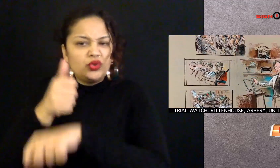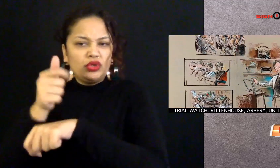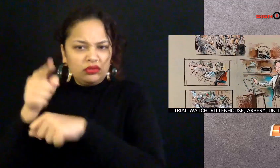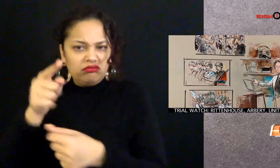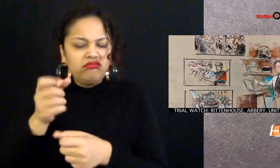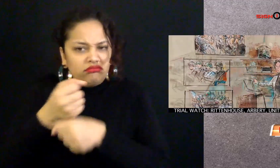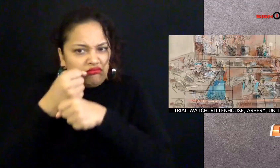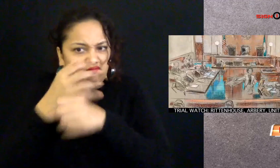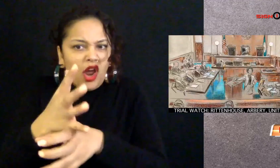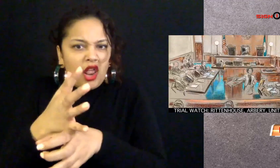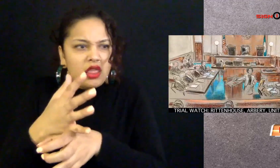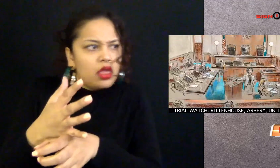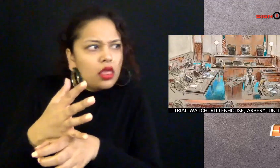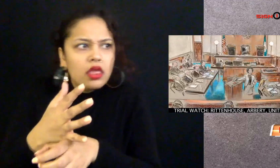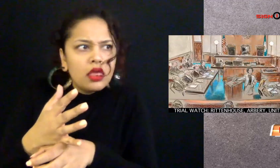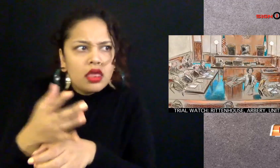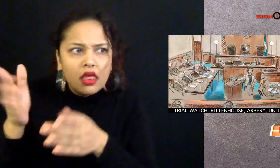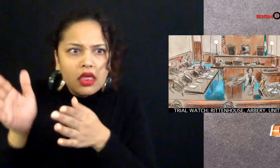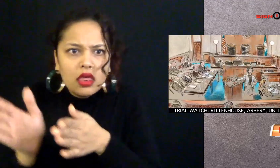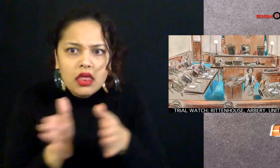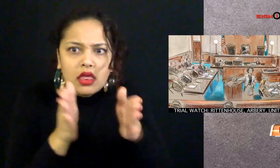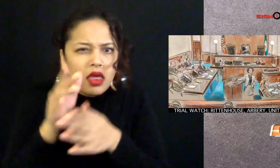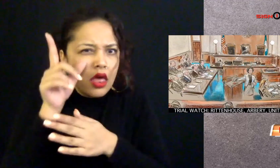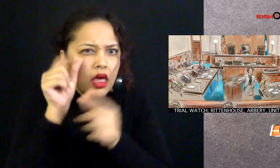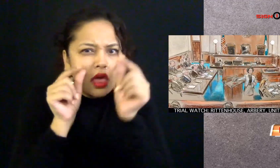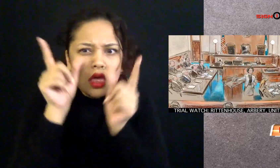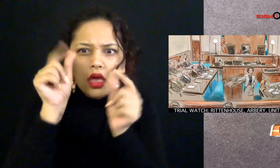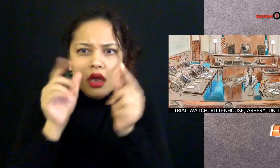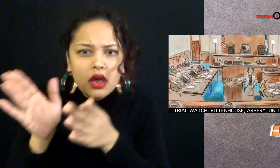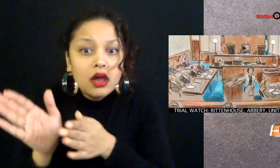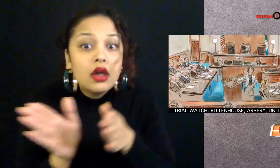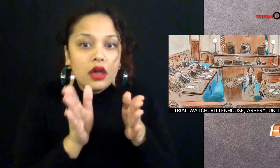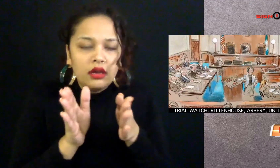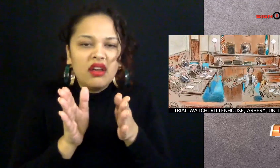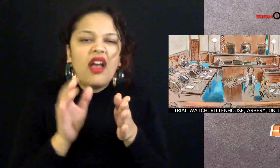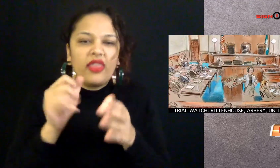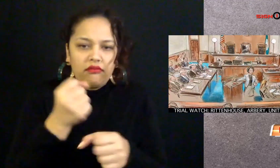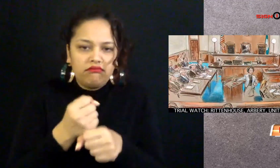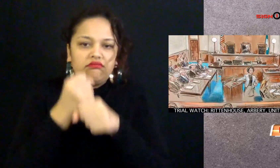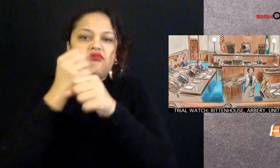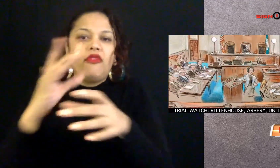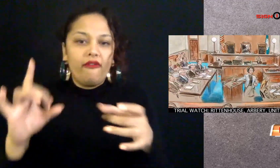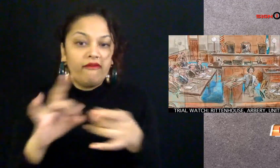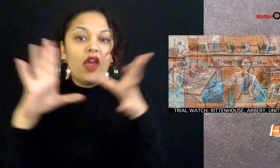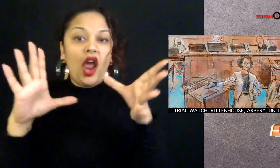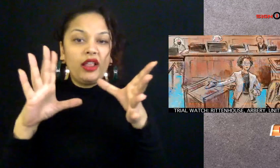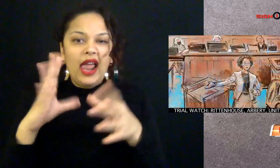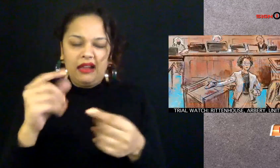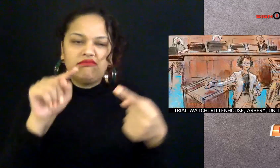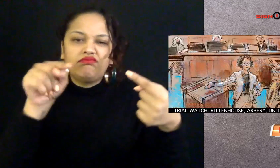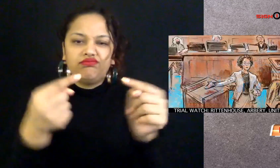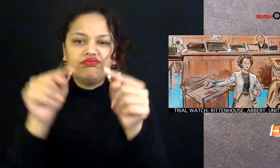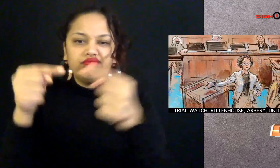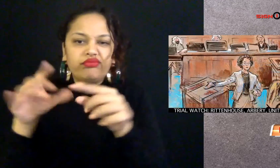the unite the right are accused of conspiracy to commit violence and other harmful activities